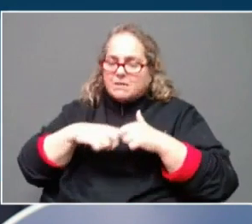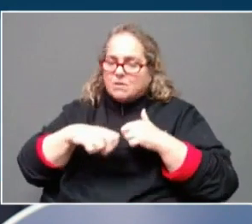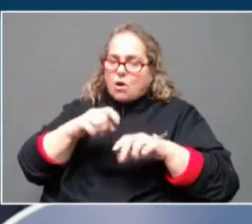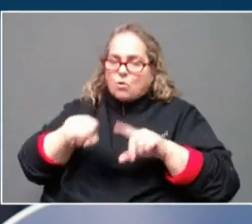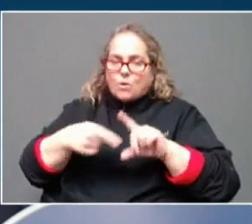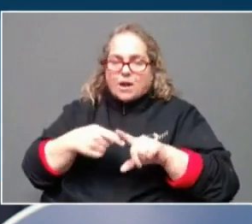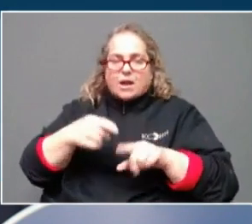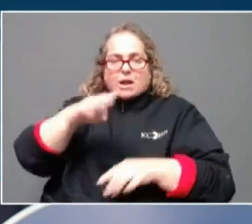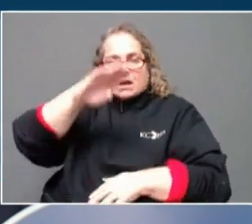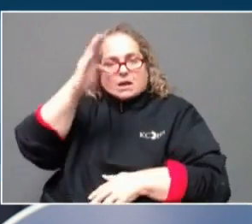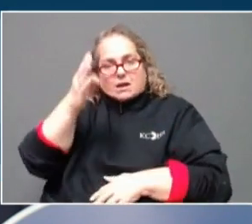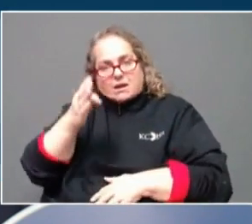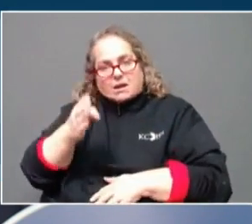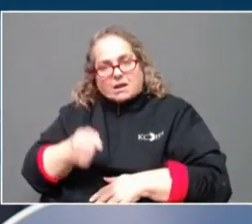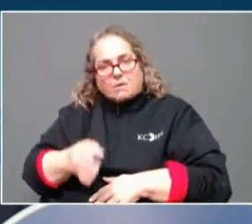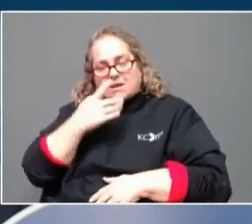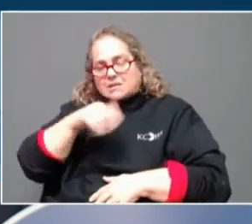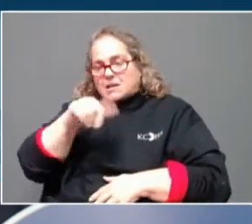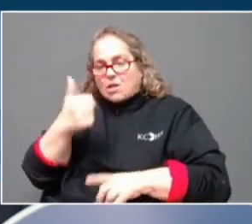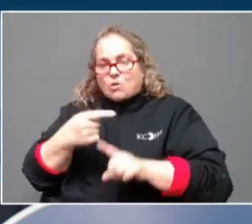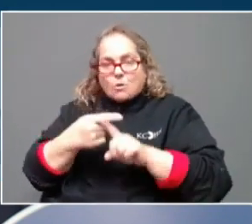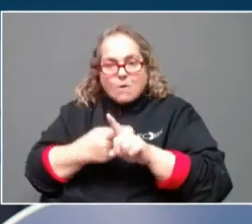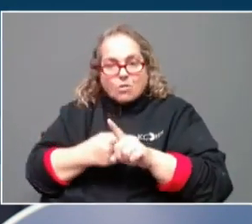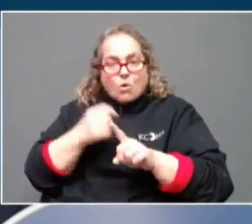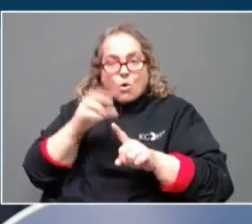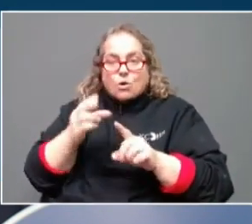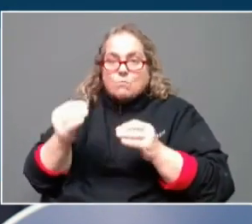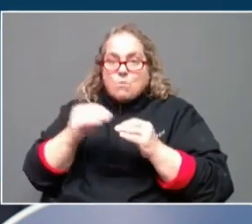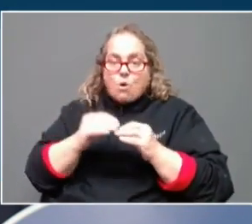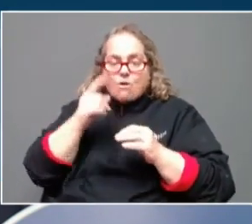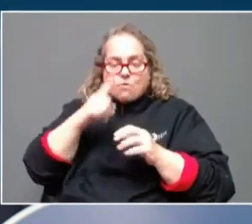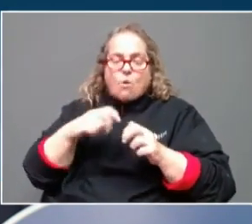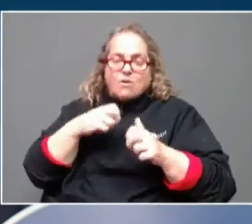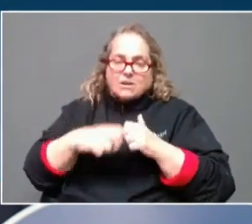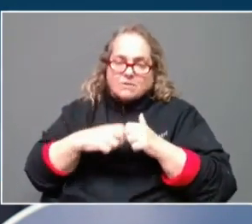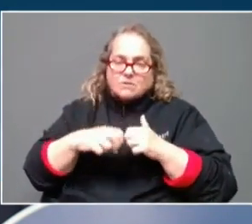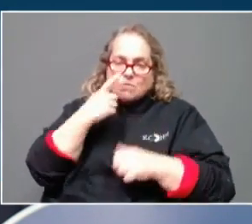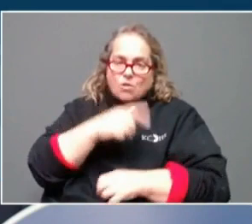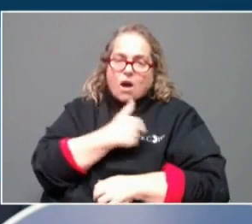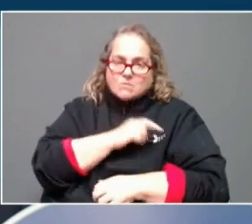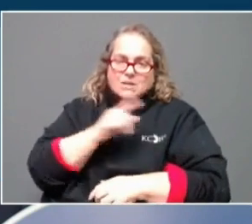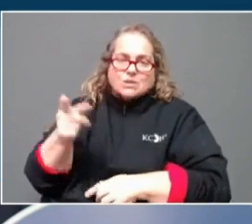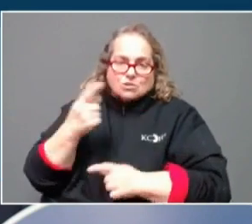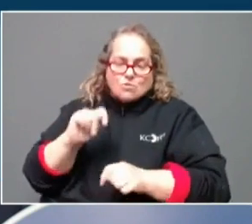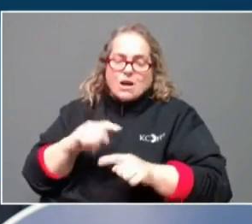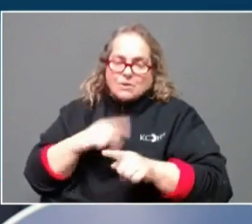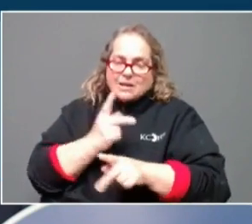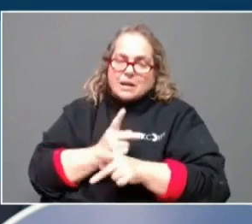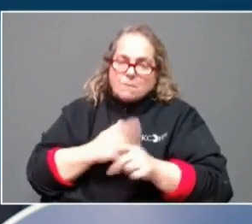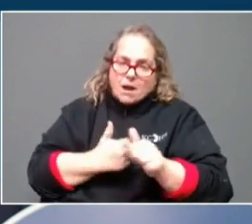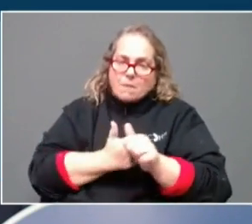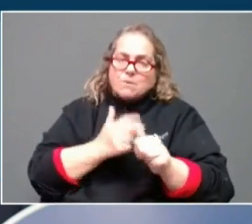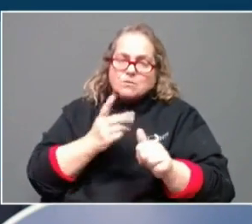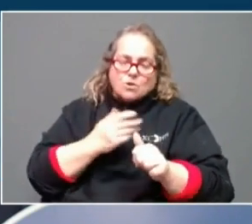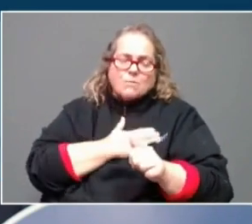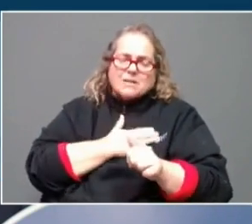there's still another month or more of difficulty for the hospitals as they try to keep up. So please follow those things I've asked you to consider to